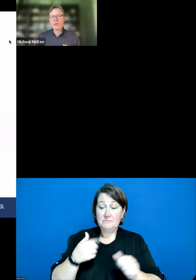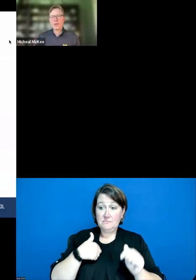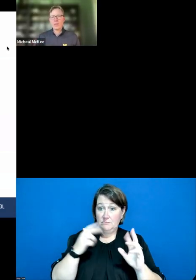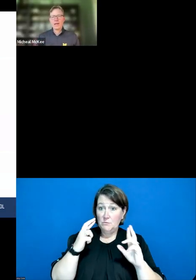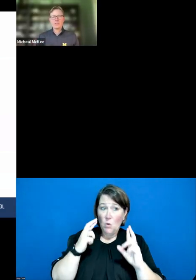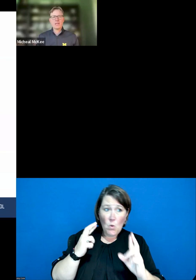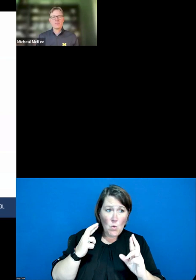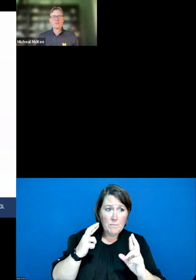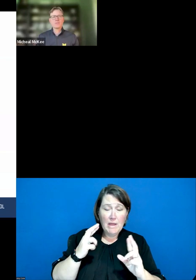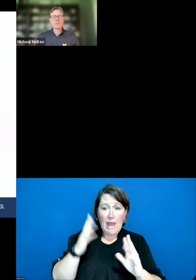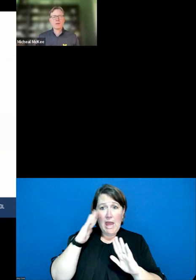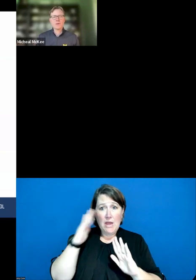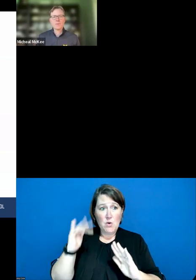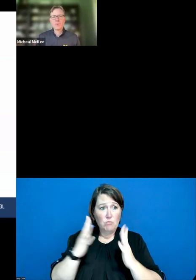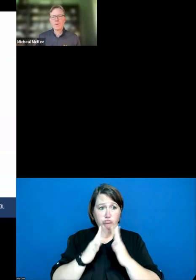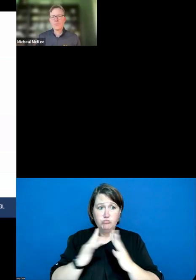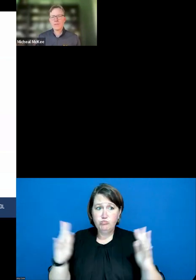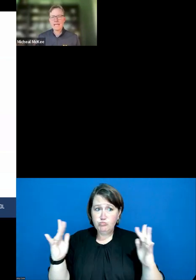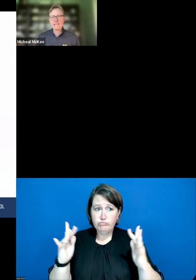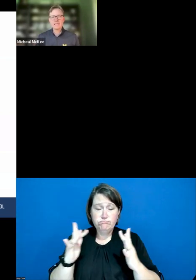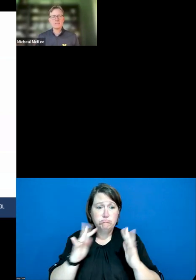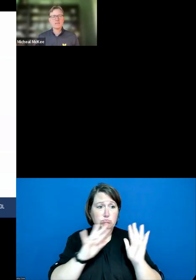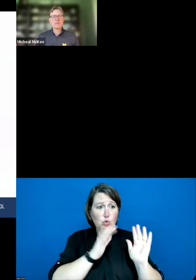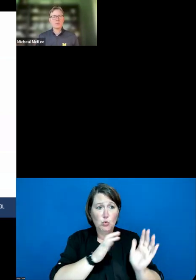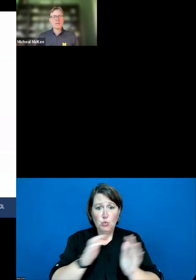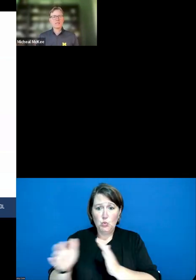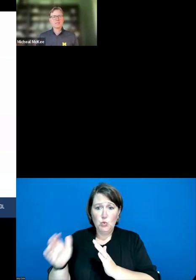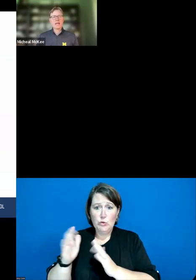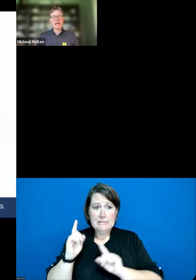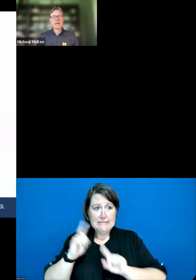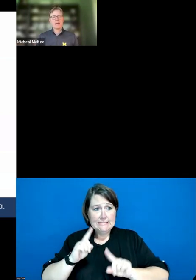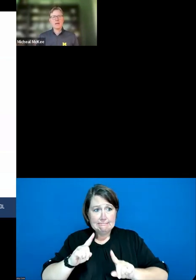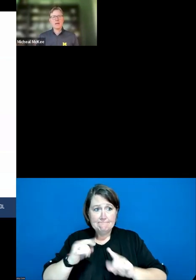I know we have a diverse group of attendees joining us today.